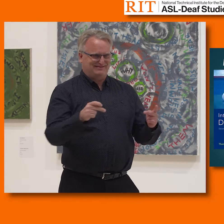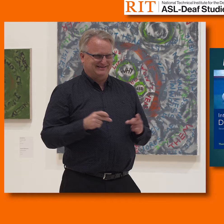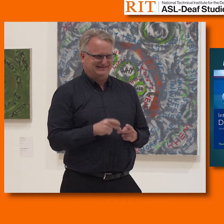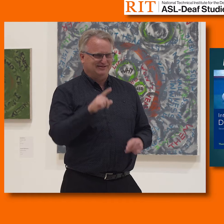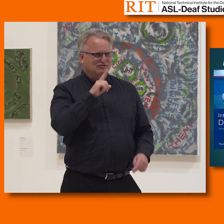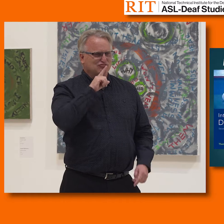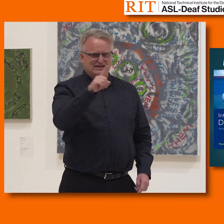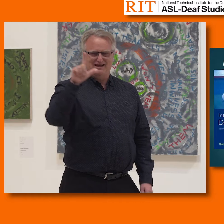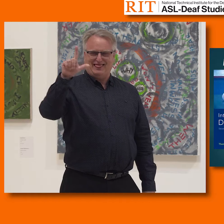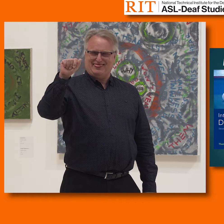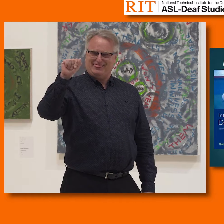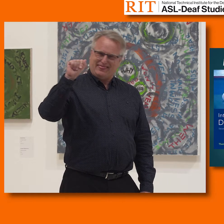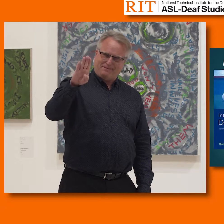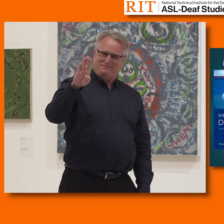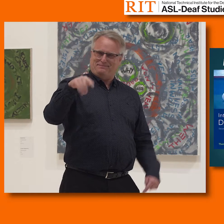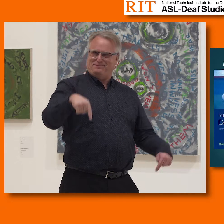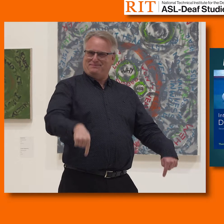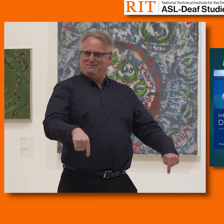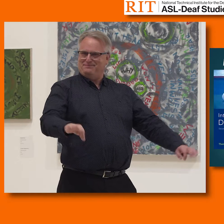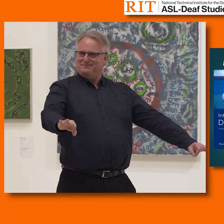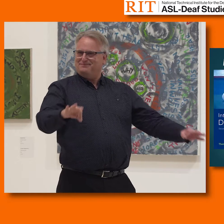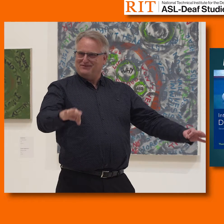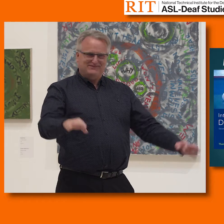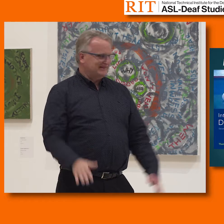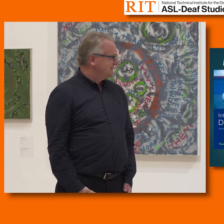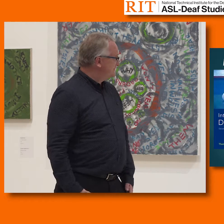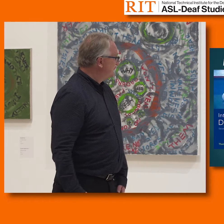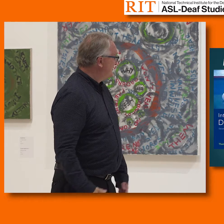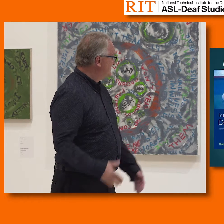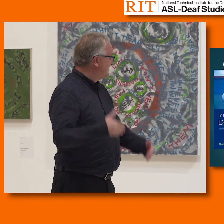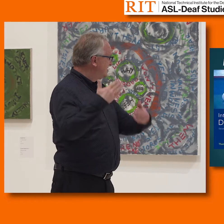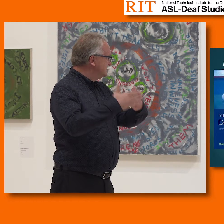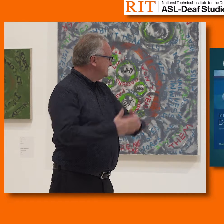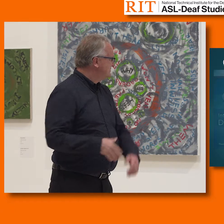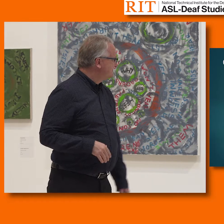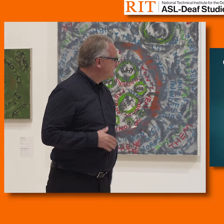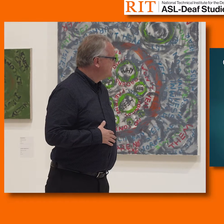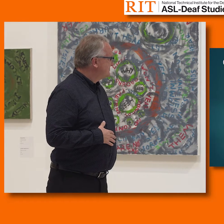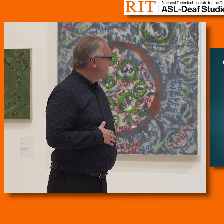because that was the start of my journey in looking at Deaf culture and hearing culture.